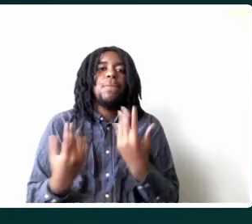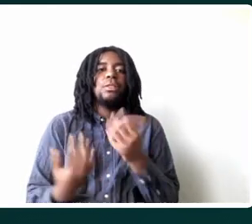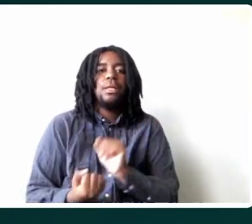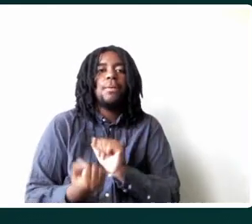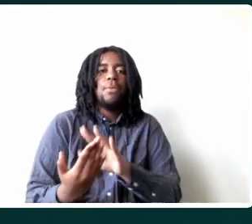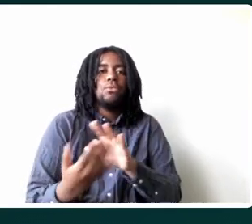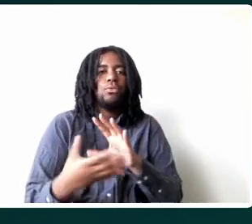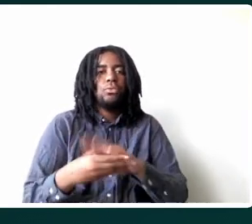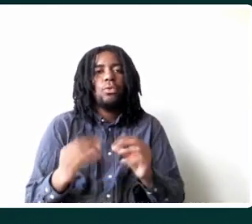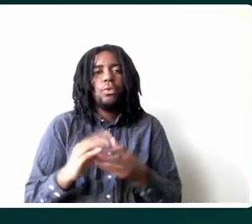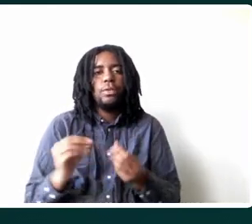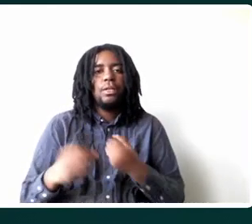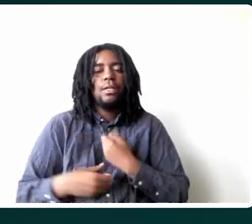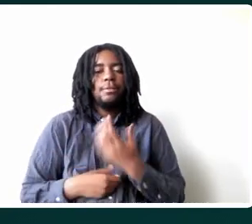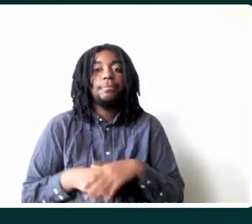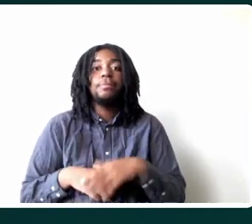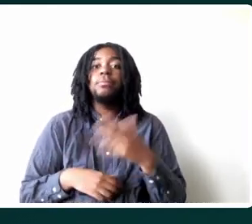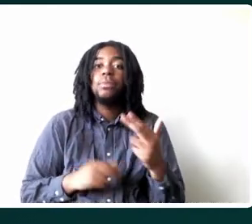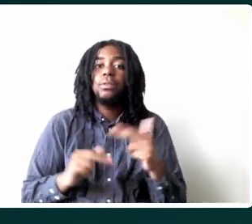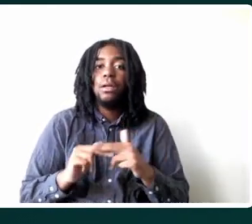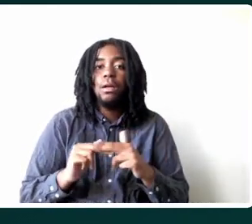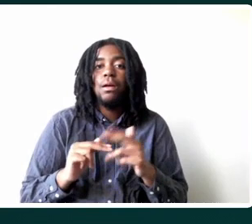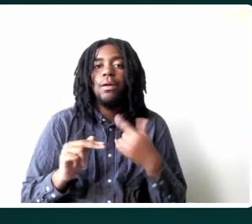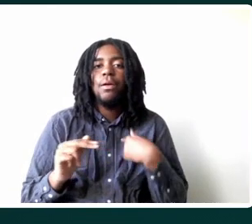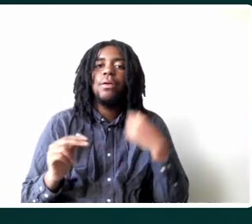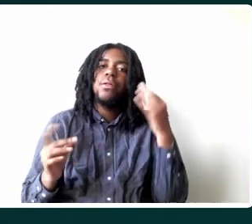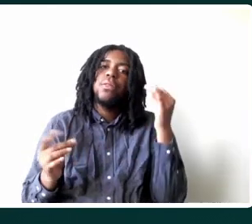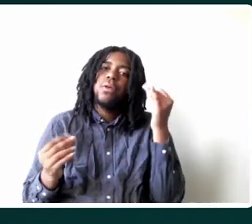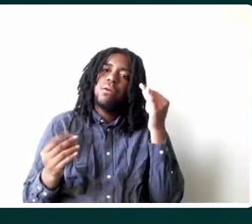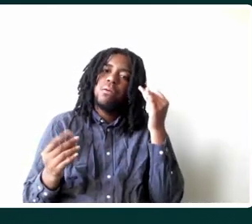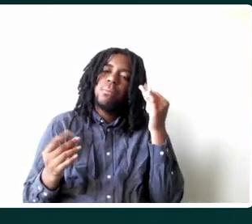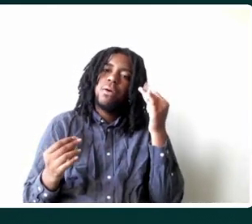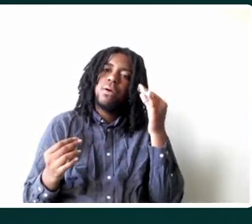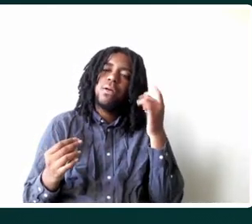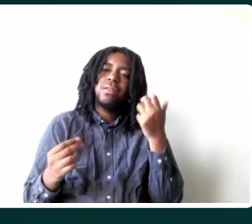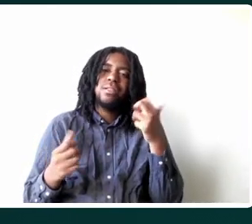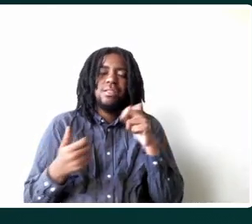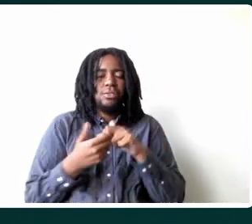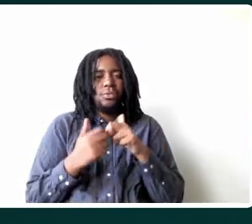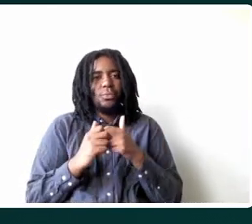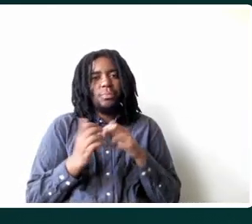we asked students to instead think about "What does this issue mean in your life? Stop trying